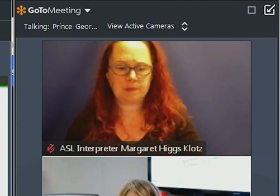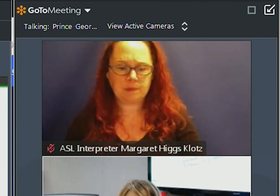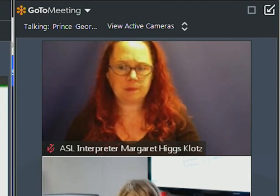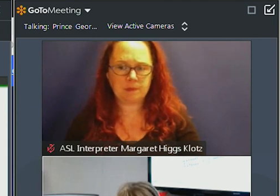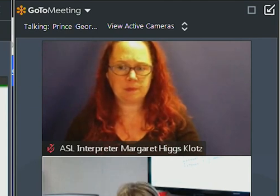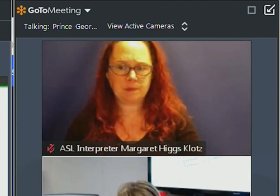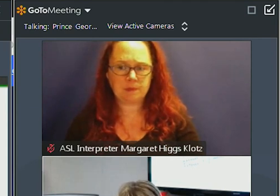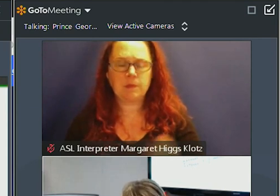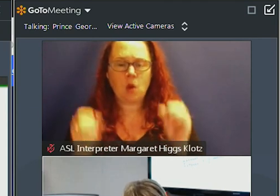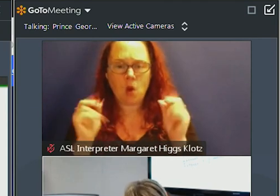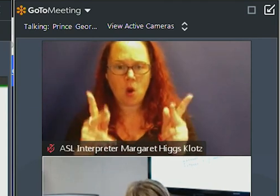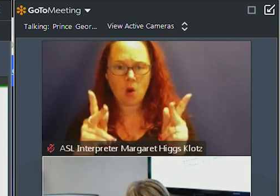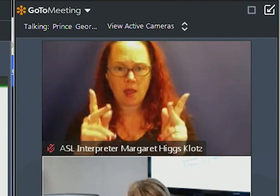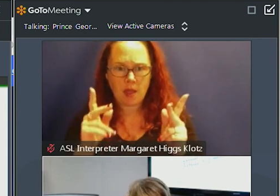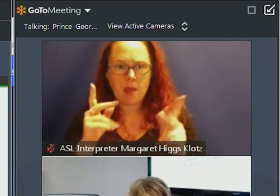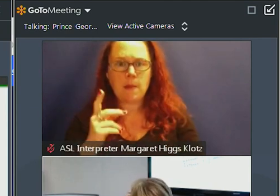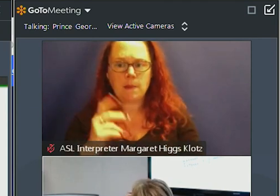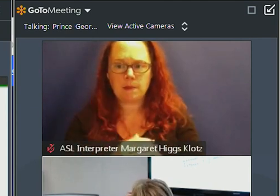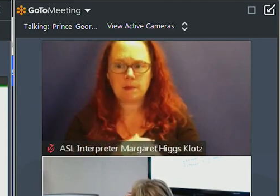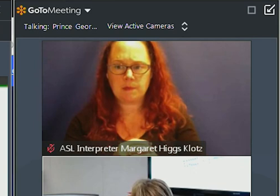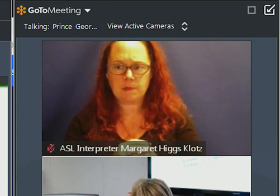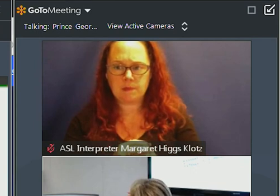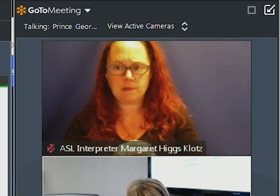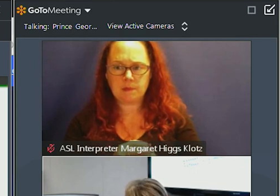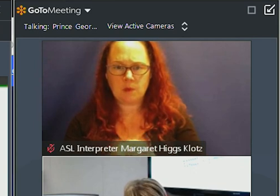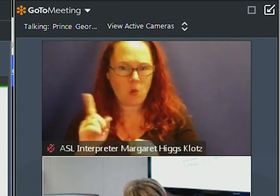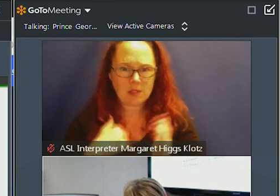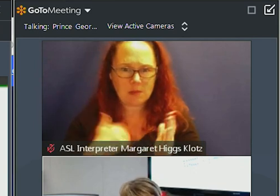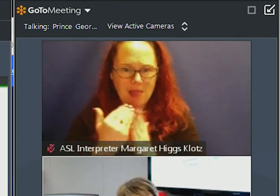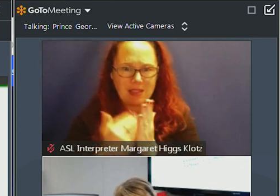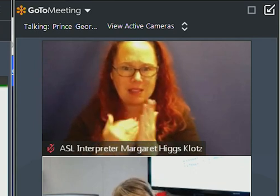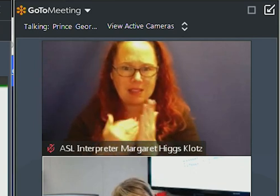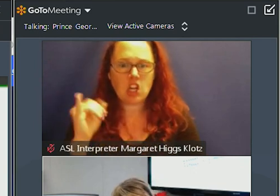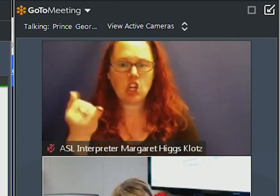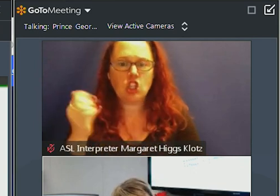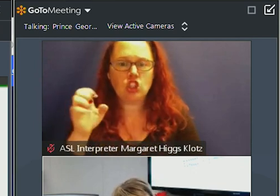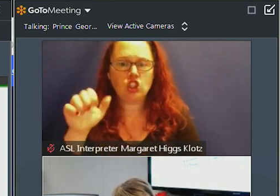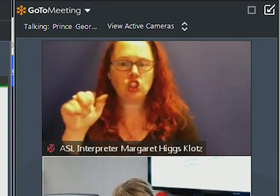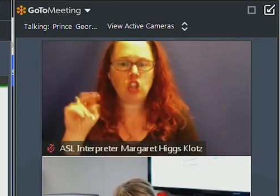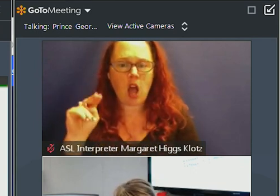So Mr. Okay. Where's this Melissa. John. I had it here.